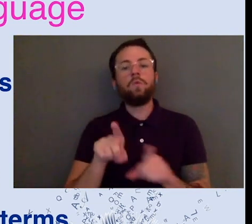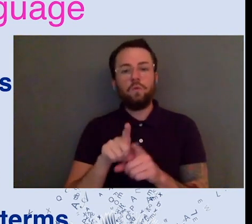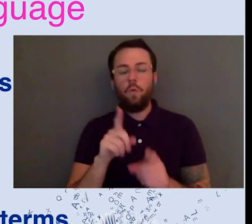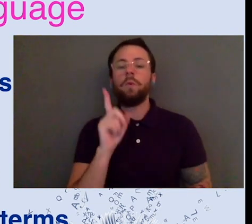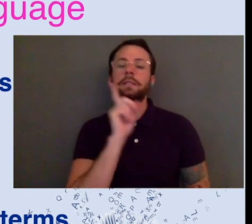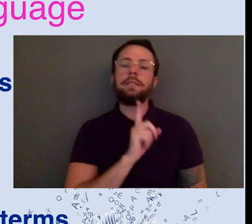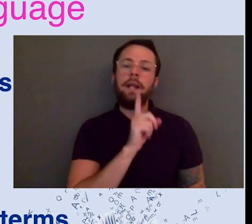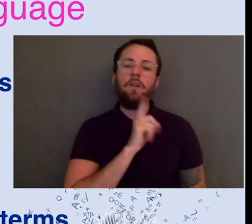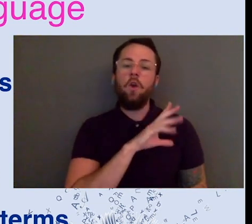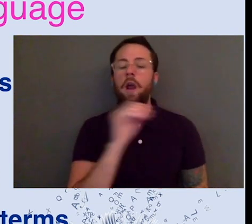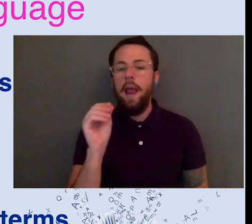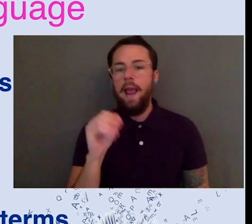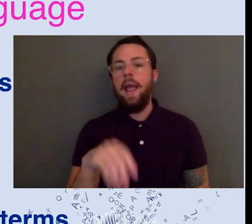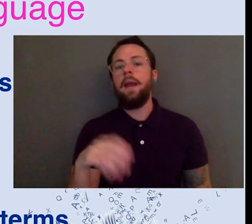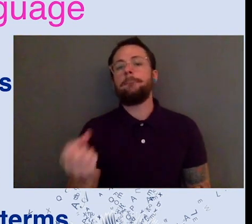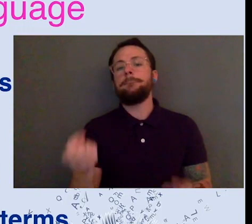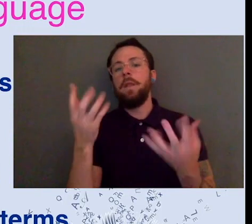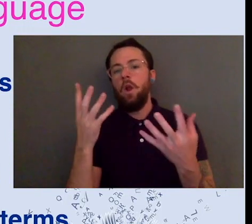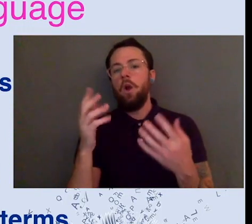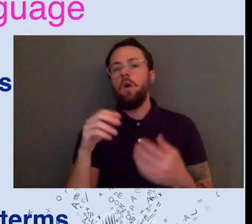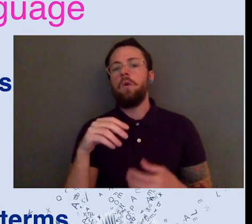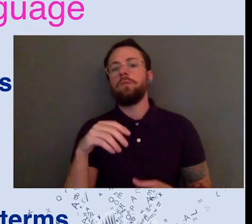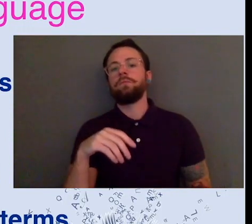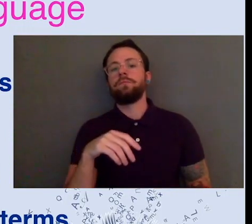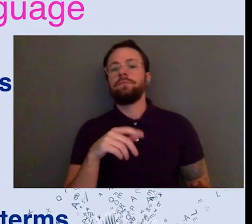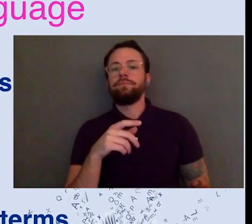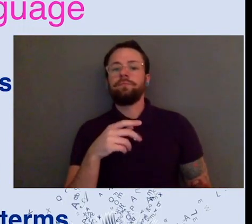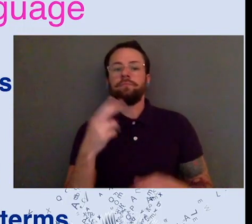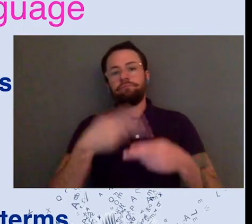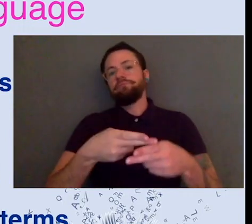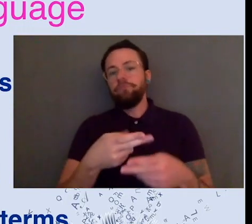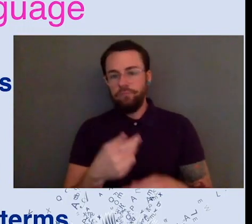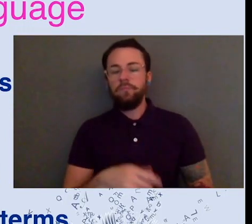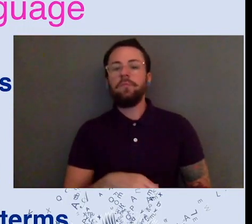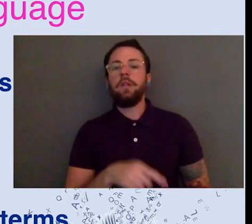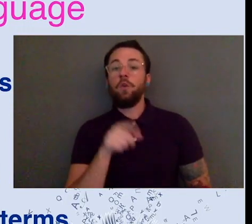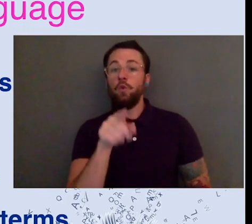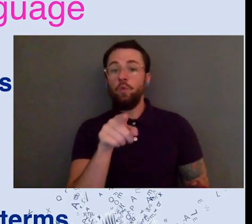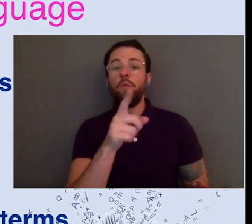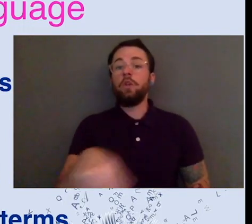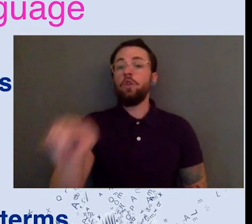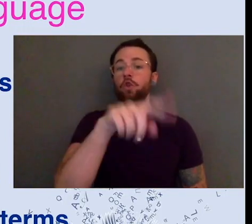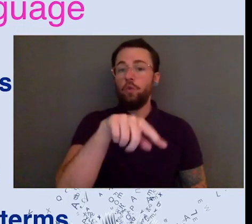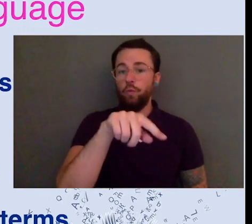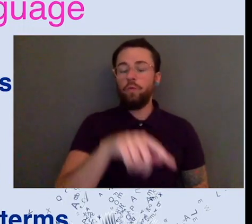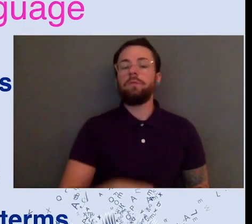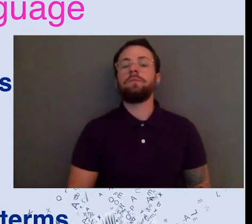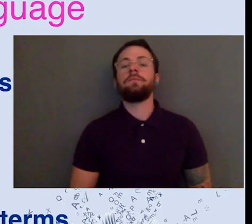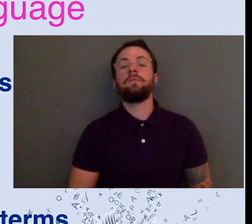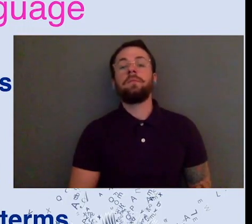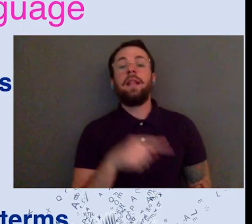They/them, I hear often say, well, that's supposed to be for many people in the plural